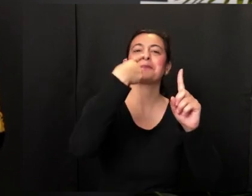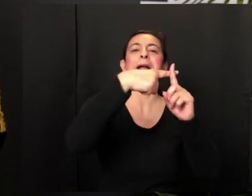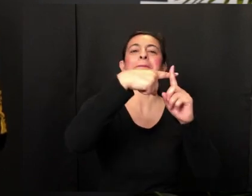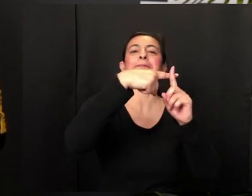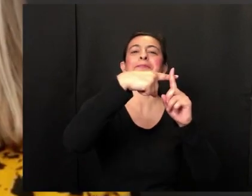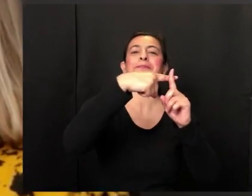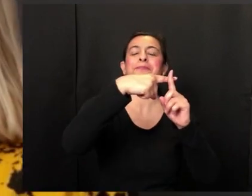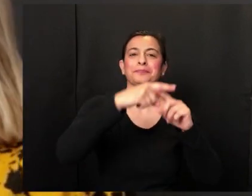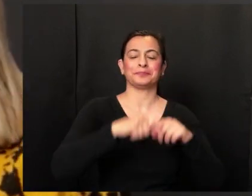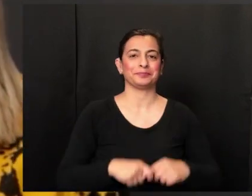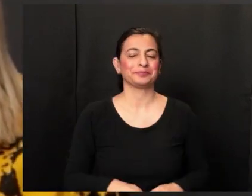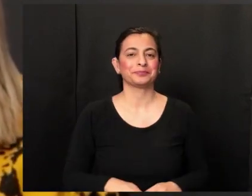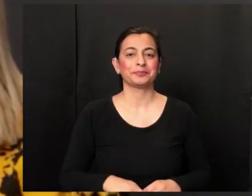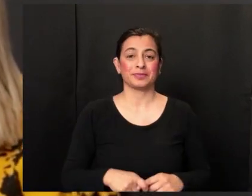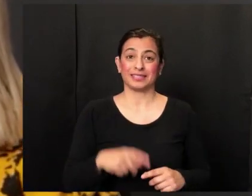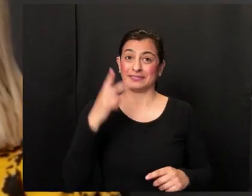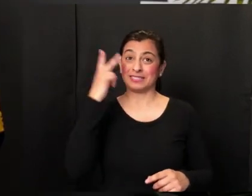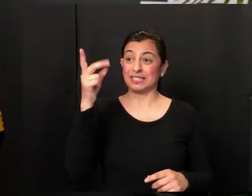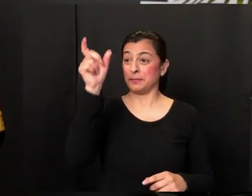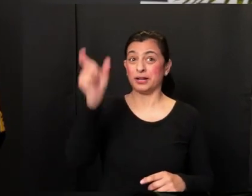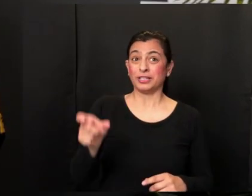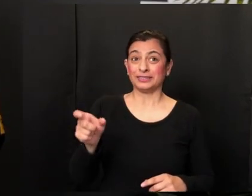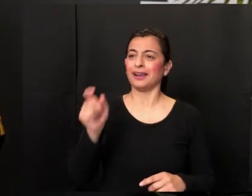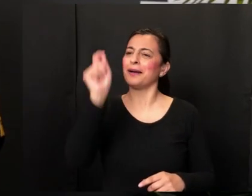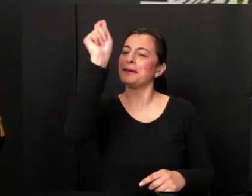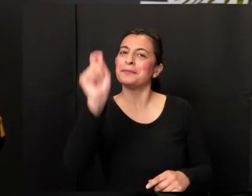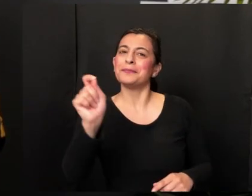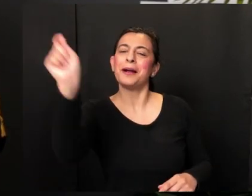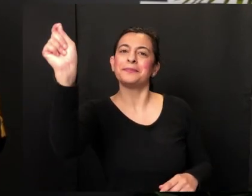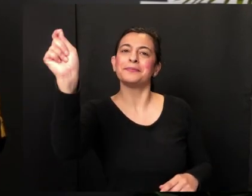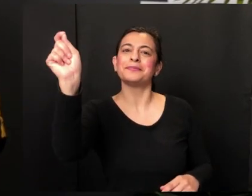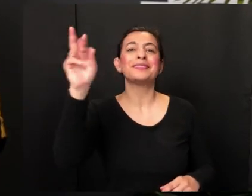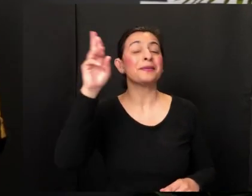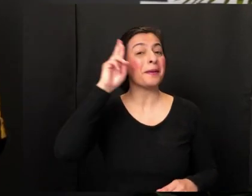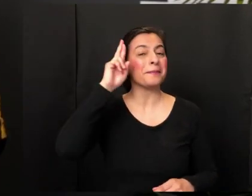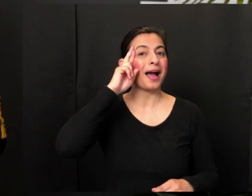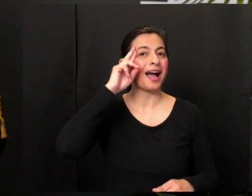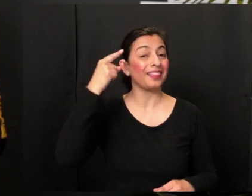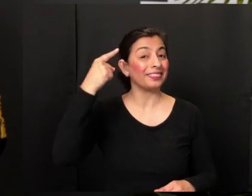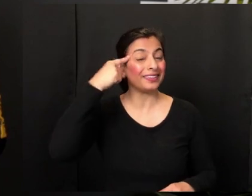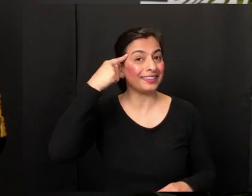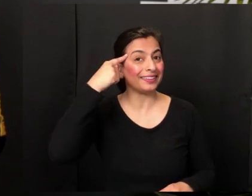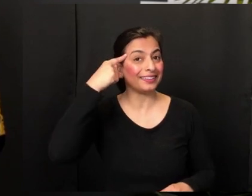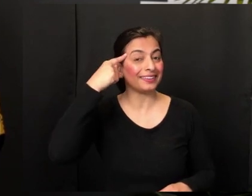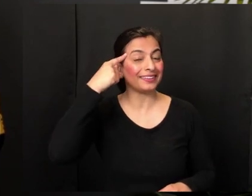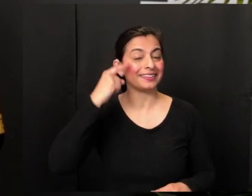remember: think - disability does not always mean disabled,